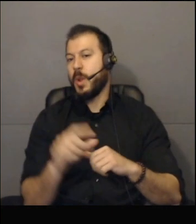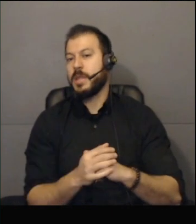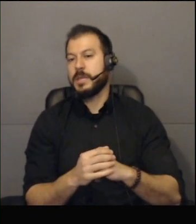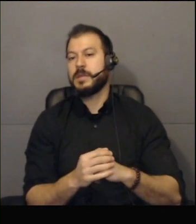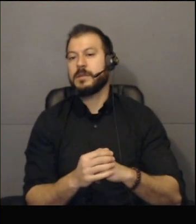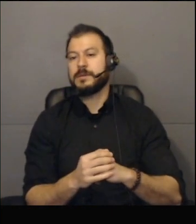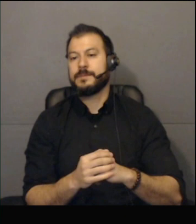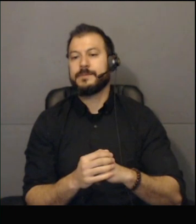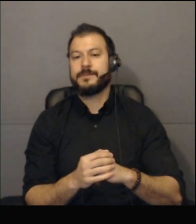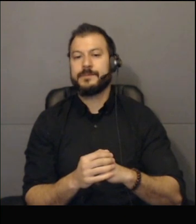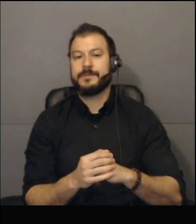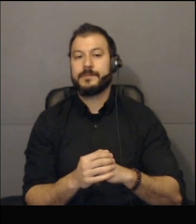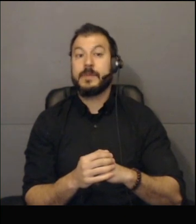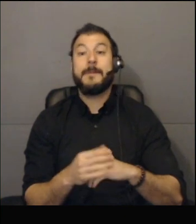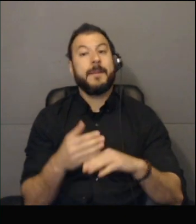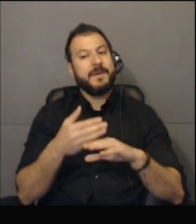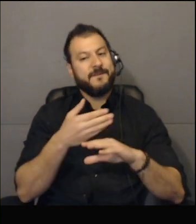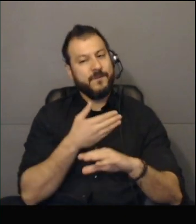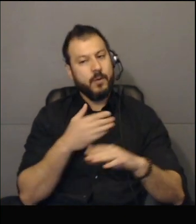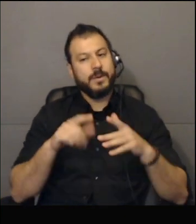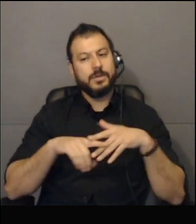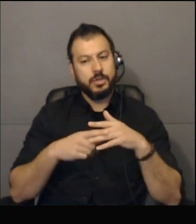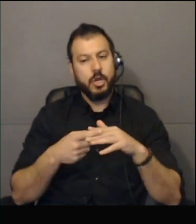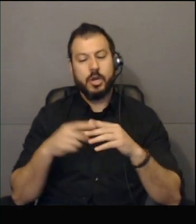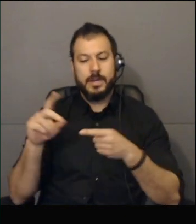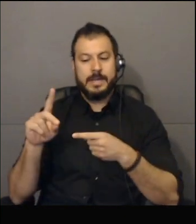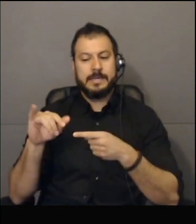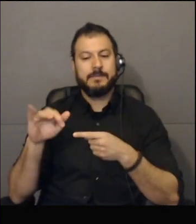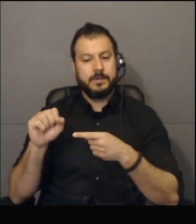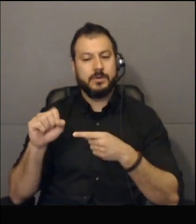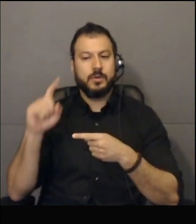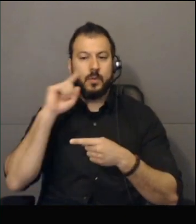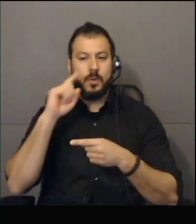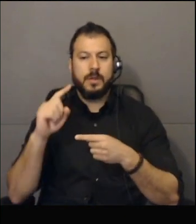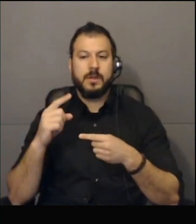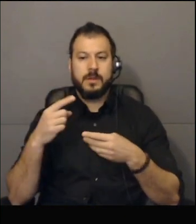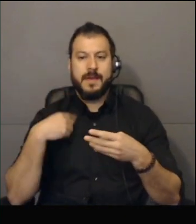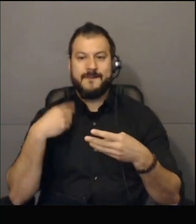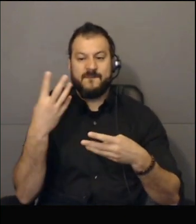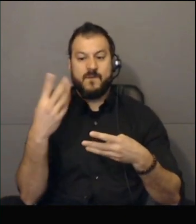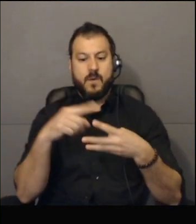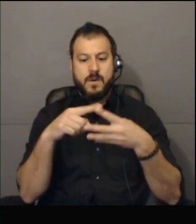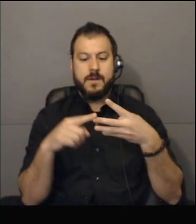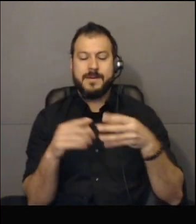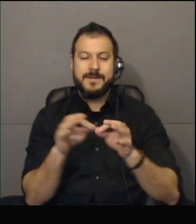But before we start, however, Dimitri will walk you through four key concepts that must